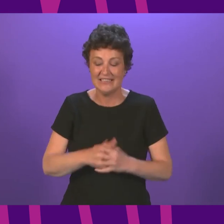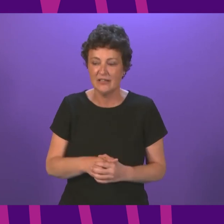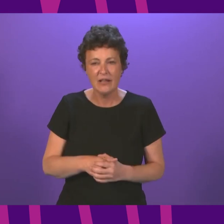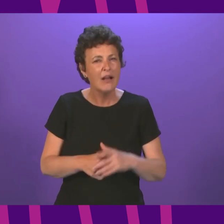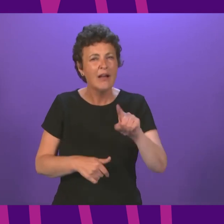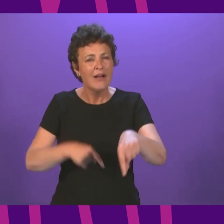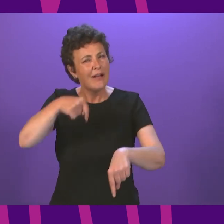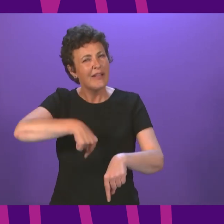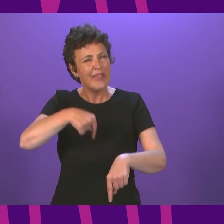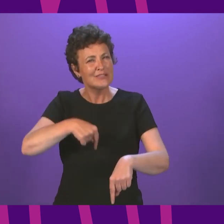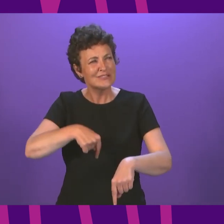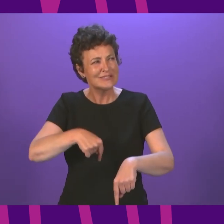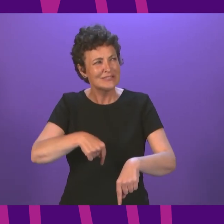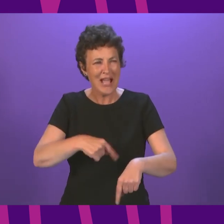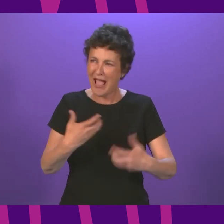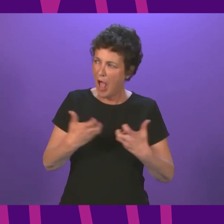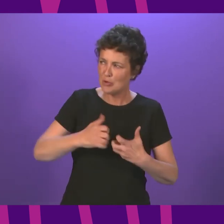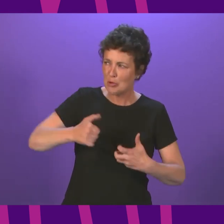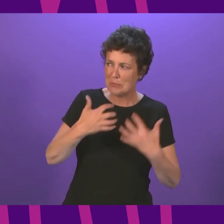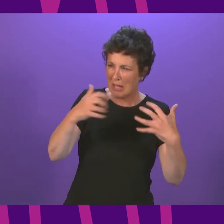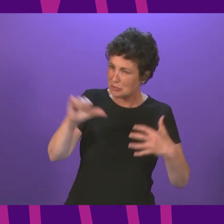not have been using the right vehicle to advance his arguments today—vehicles have been very